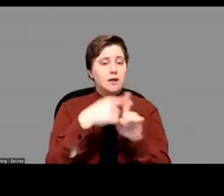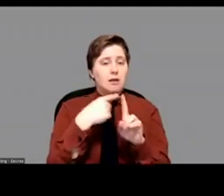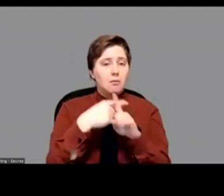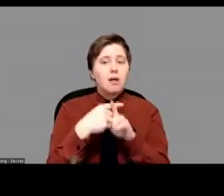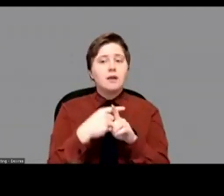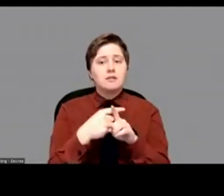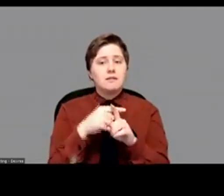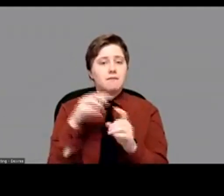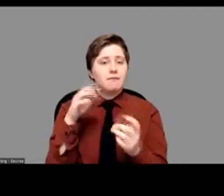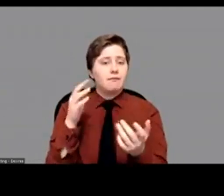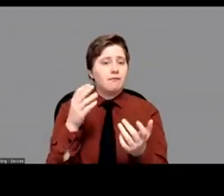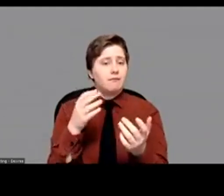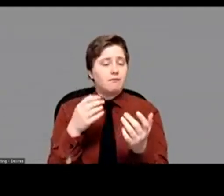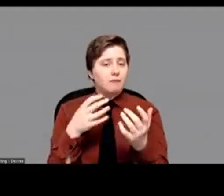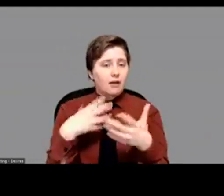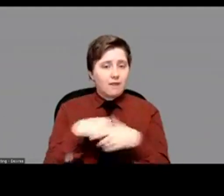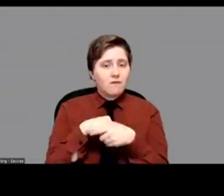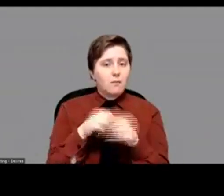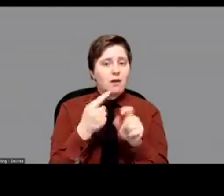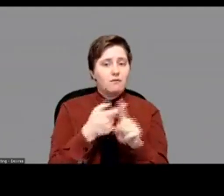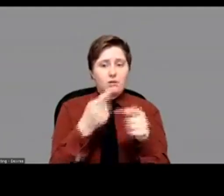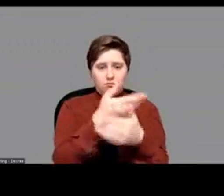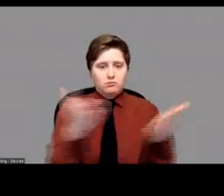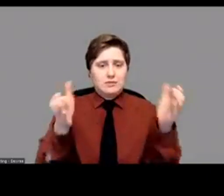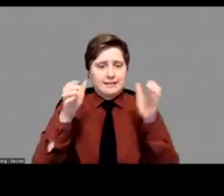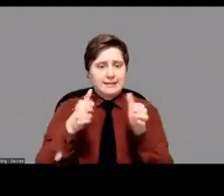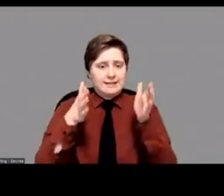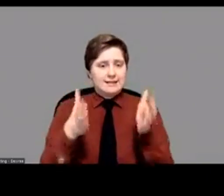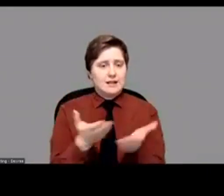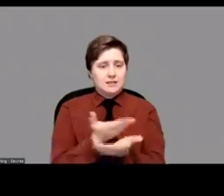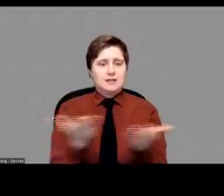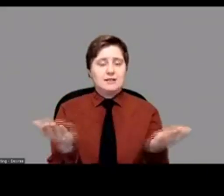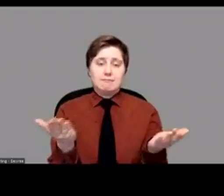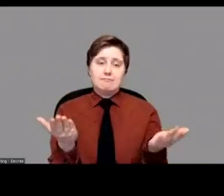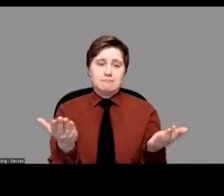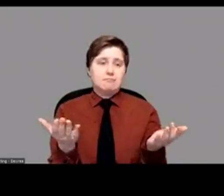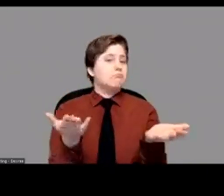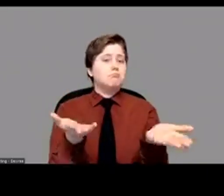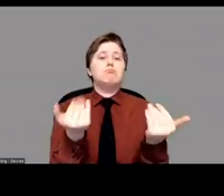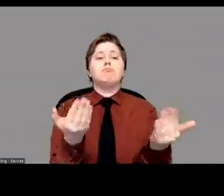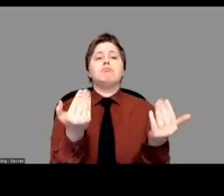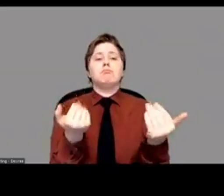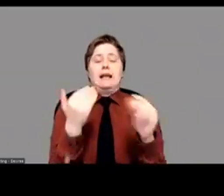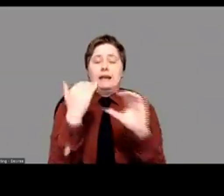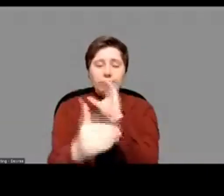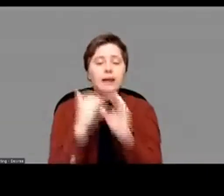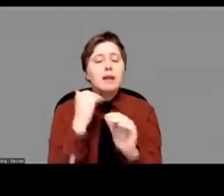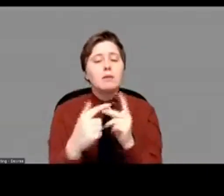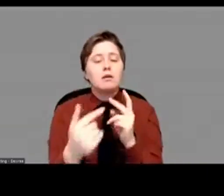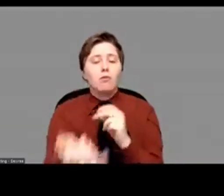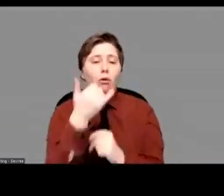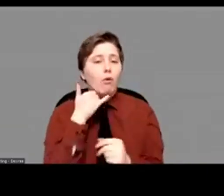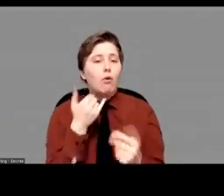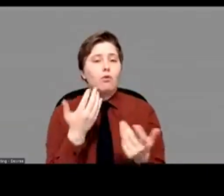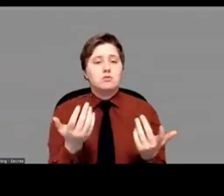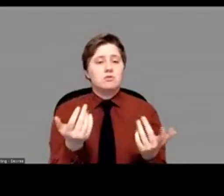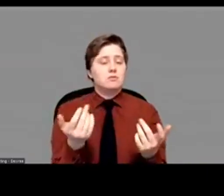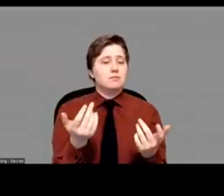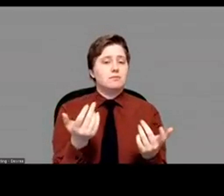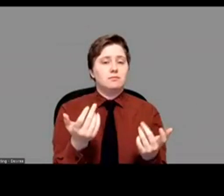constructive engagement from the citizens. Let's hear it, you know emails calls to not just the mayor's office,